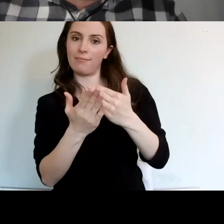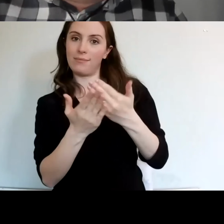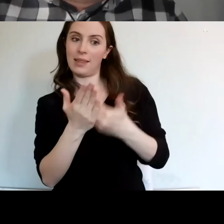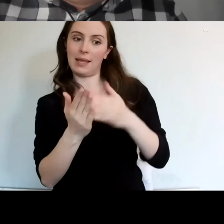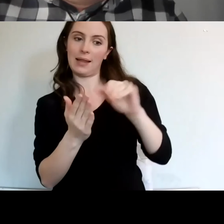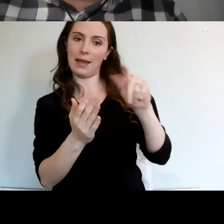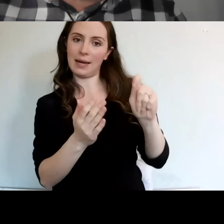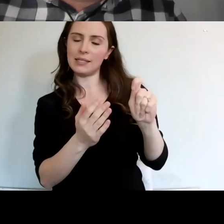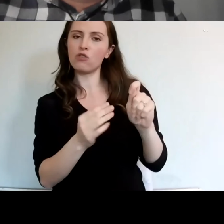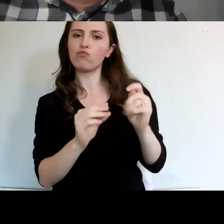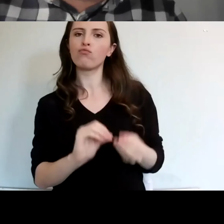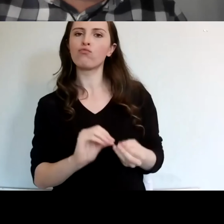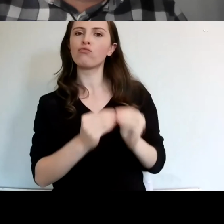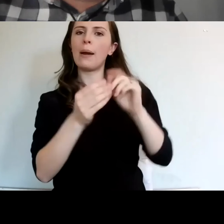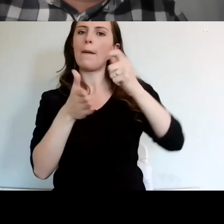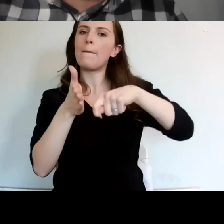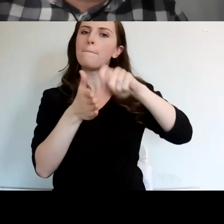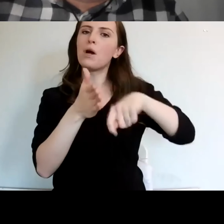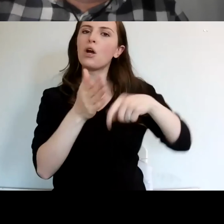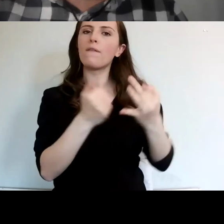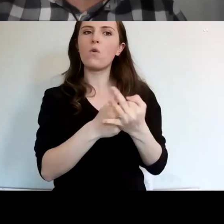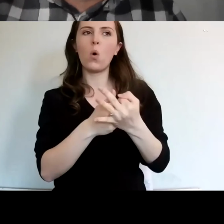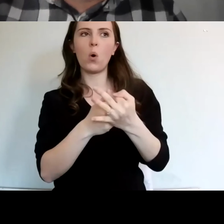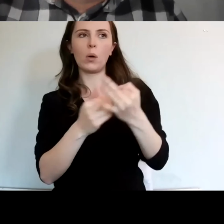for accessible products and services all across Europe.